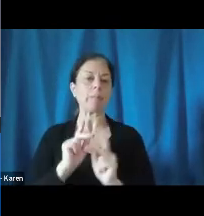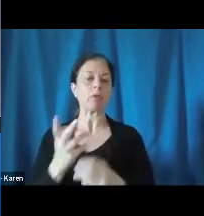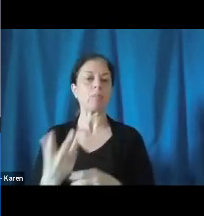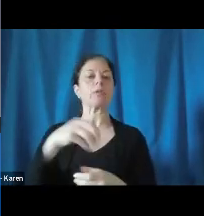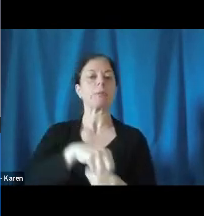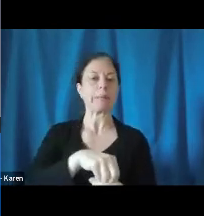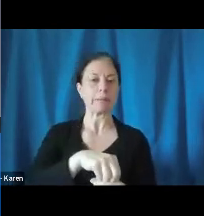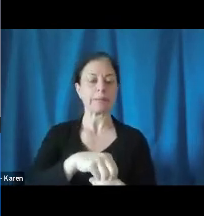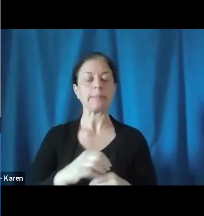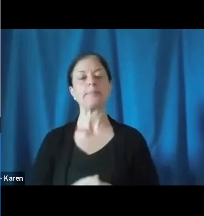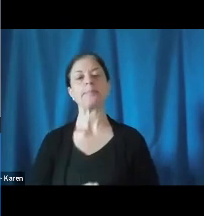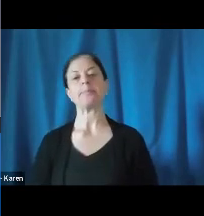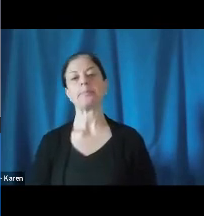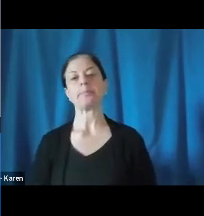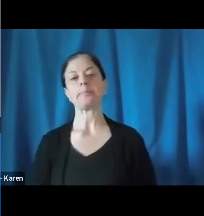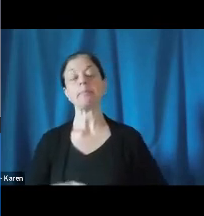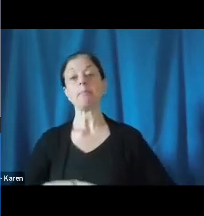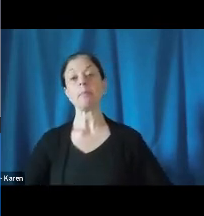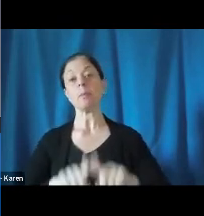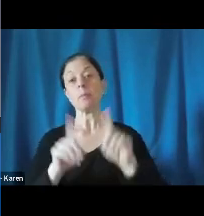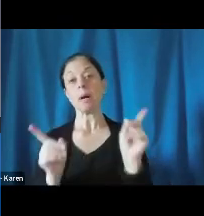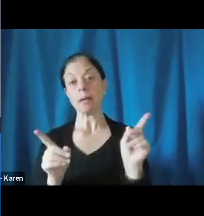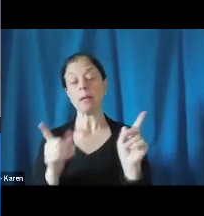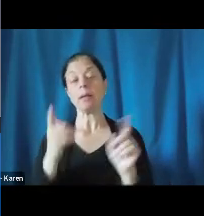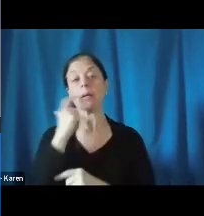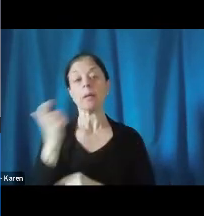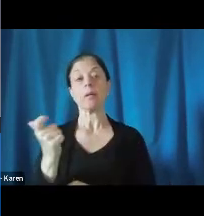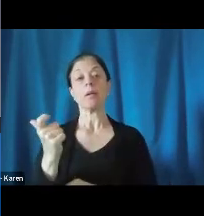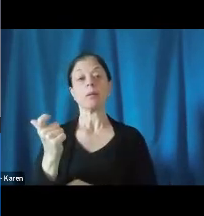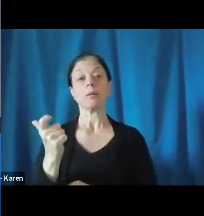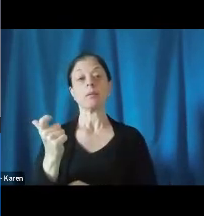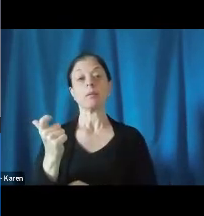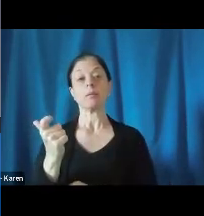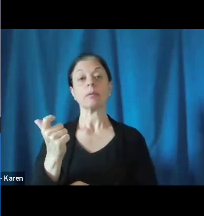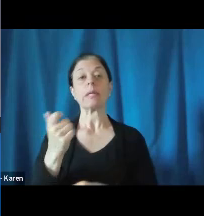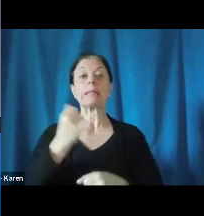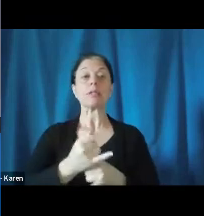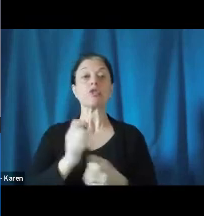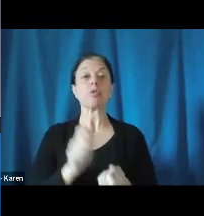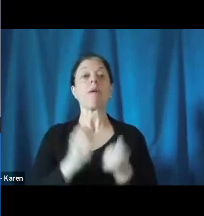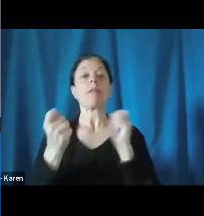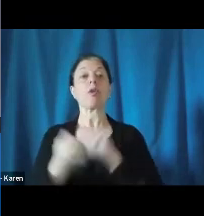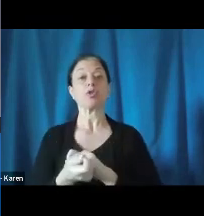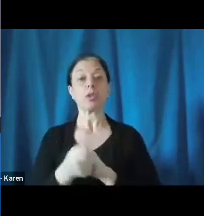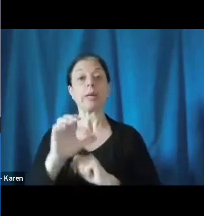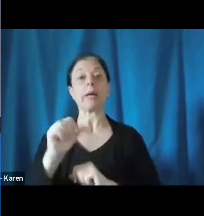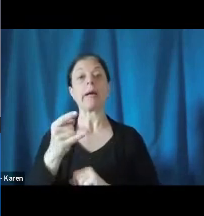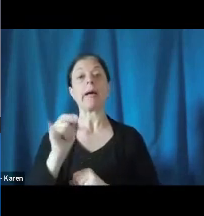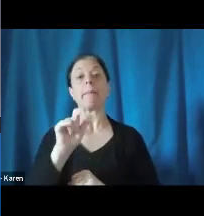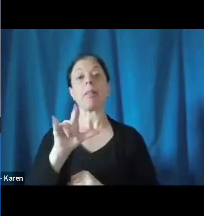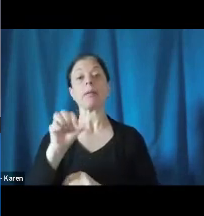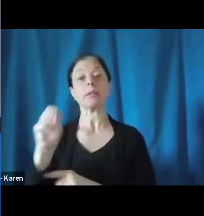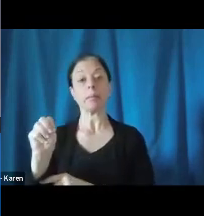things were smaller and more localized there are more opportunities for disabled people to participate.